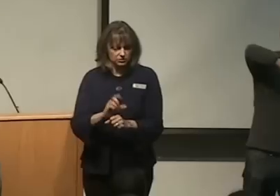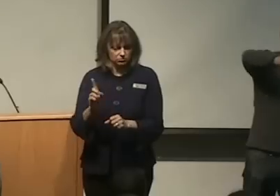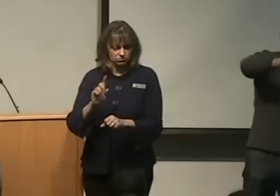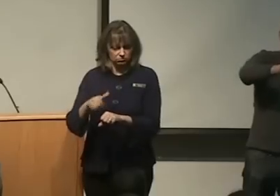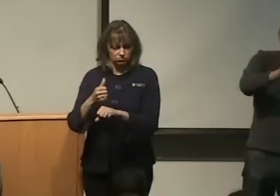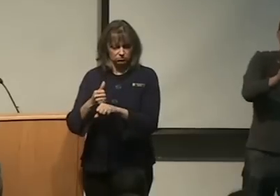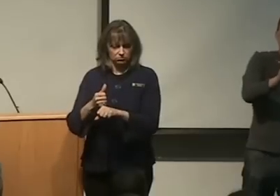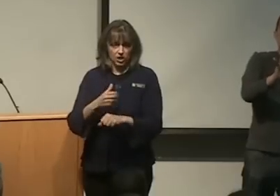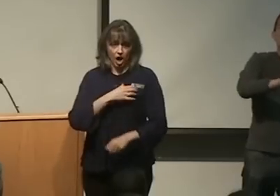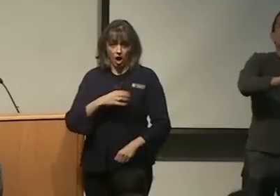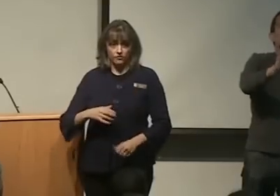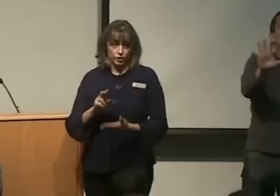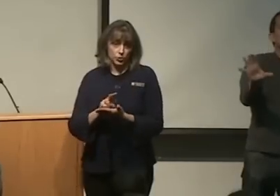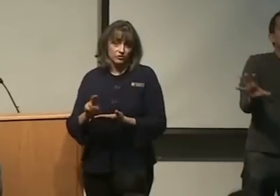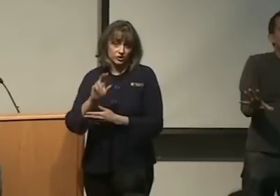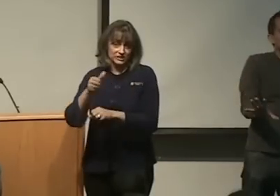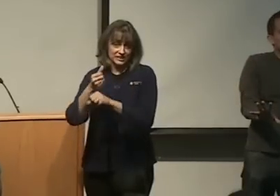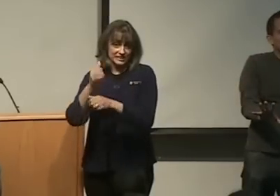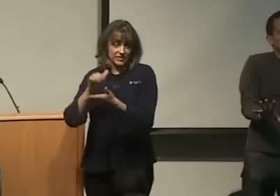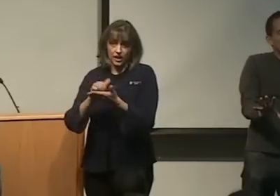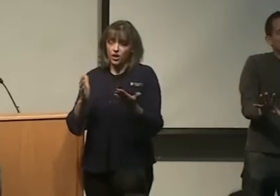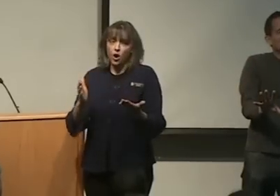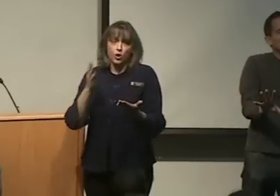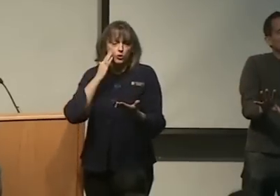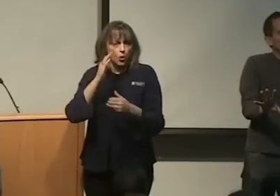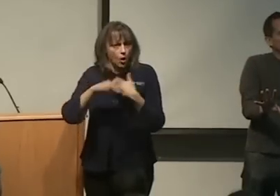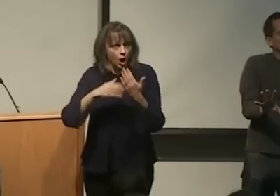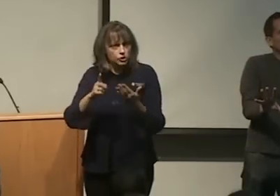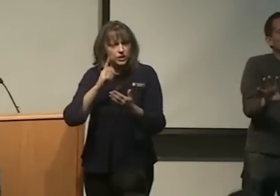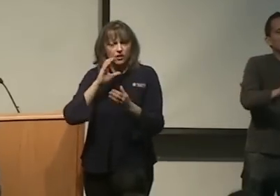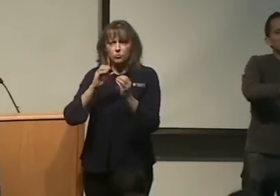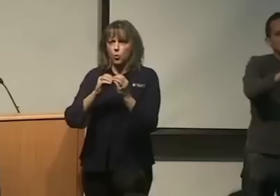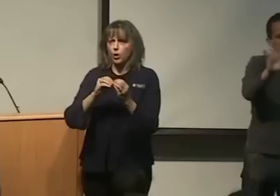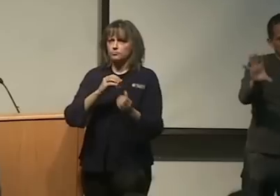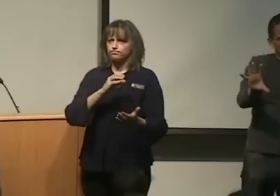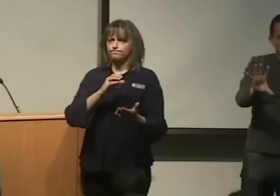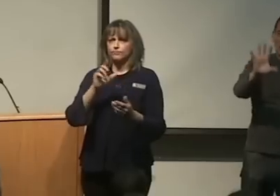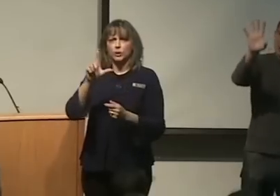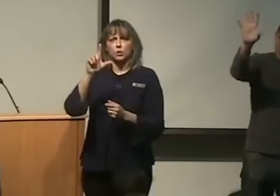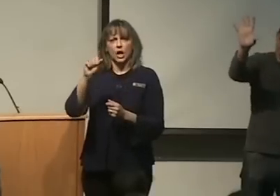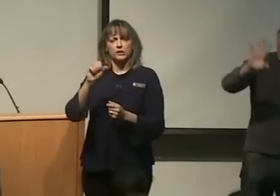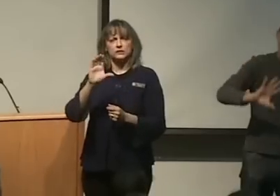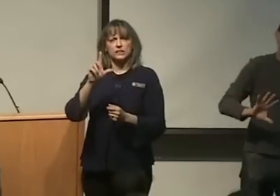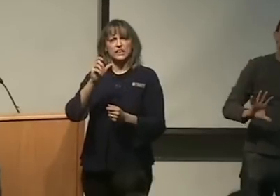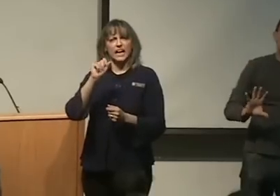that everybody needed to have this kind of classical education and this would be good for democracy. That I believe.